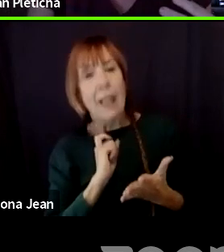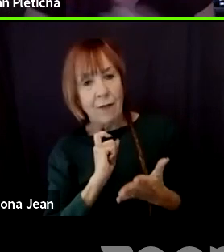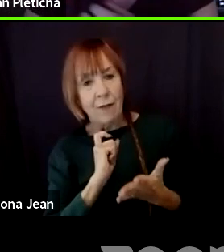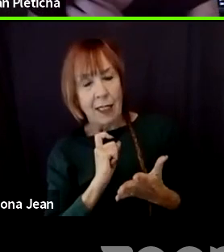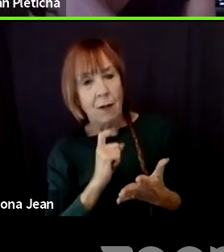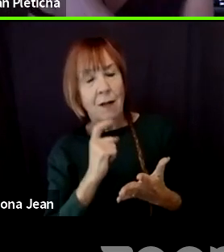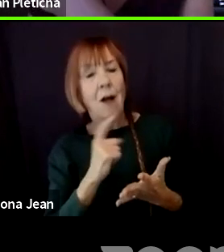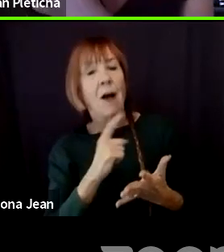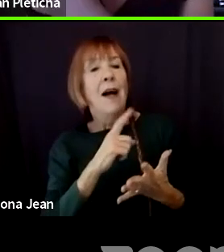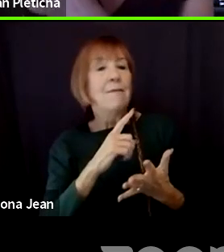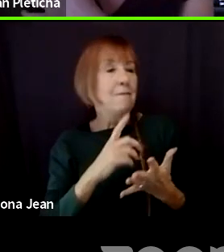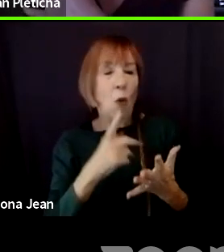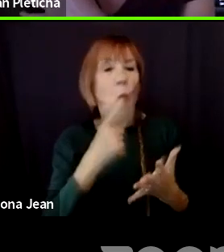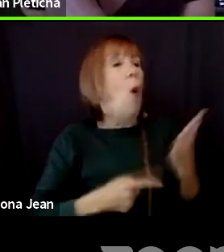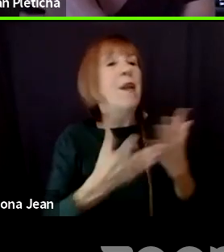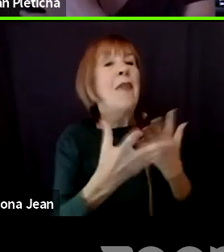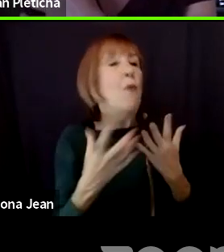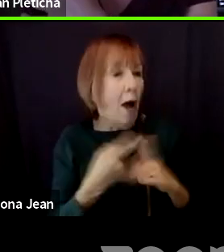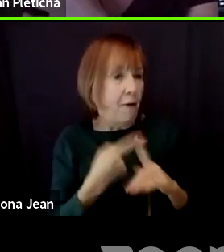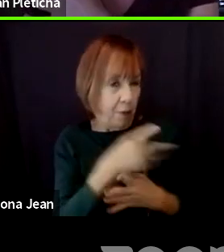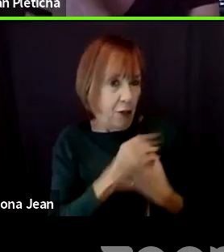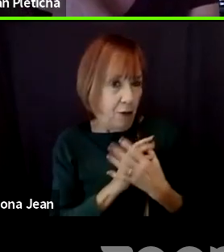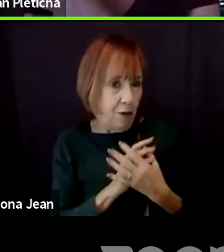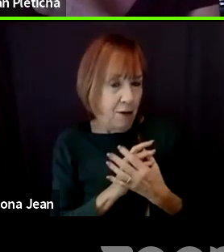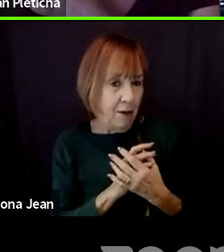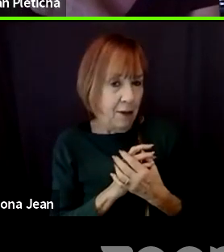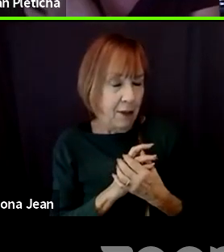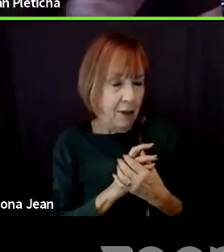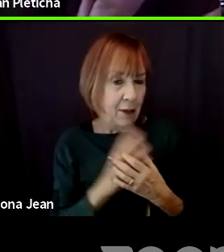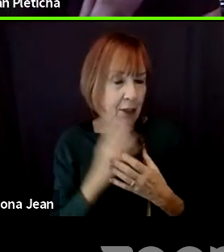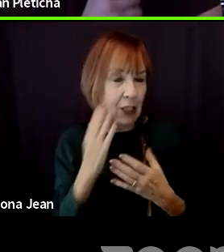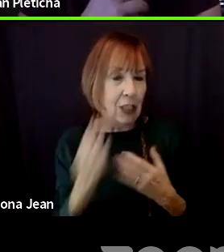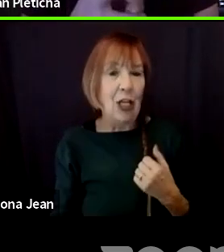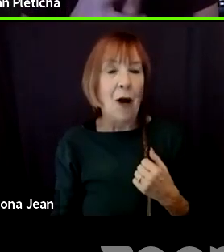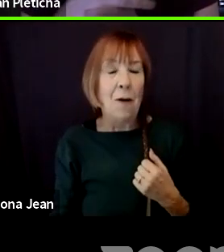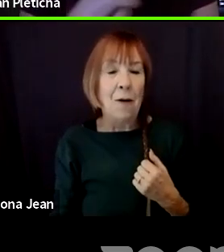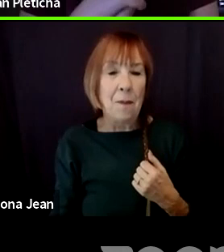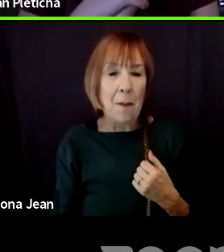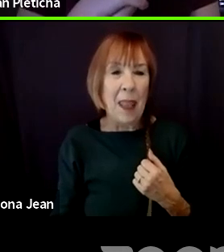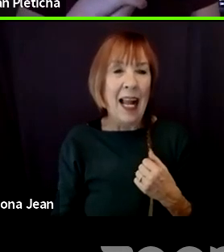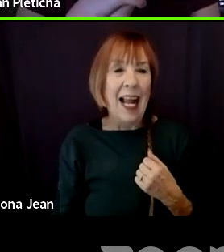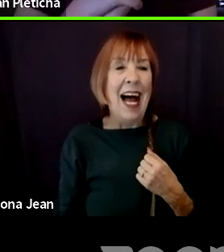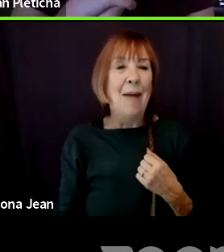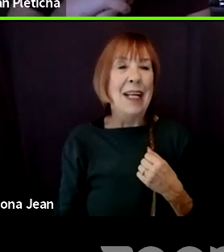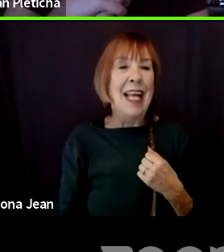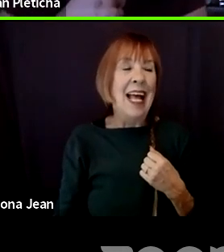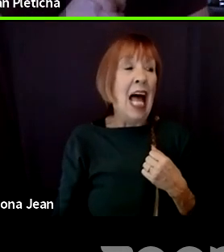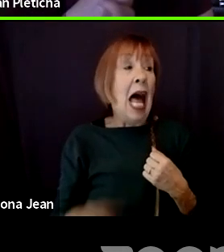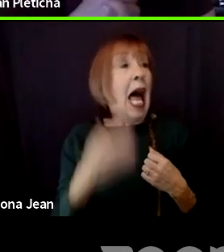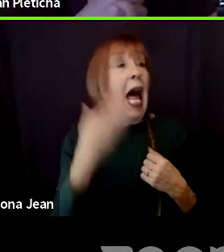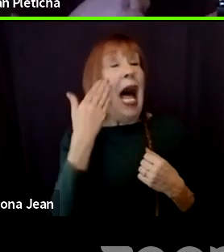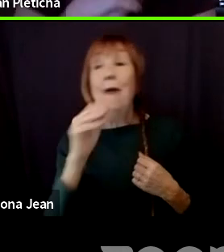just to talk about I don't know if that was a read on my joke writing Marc, but I get people who will ever learn.